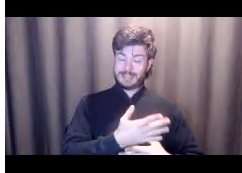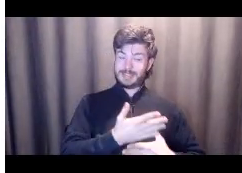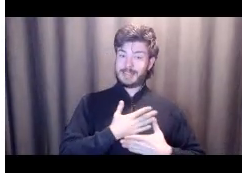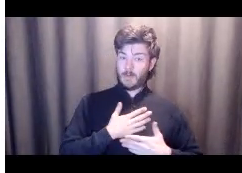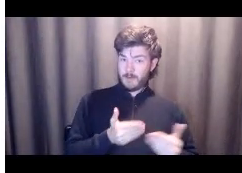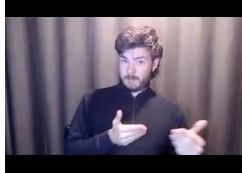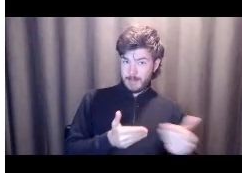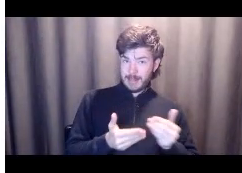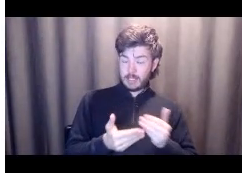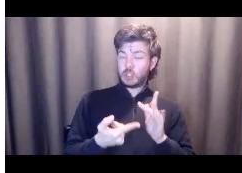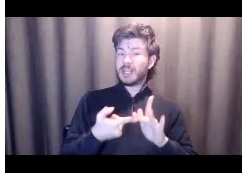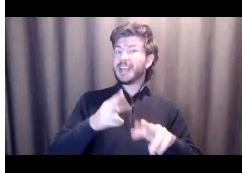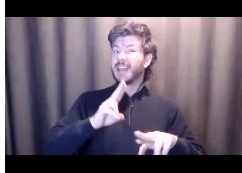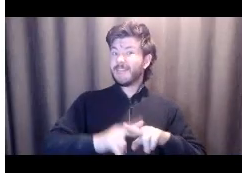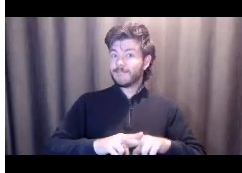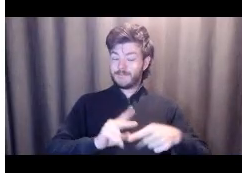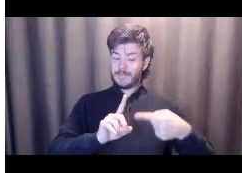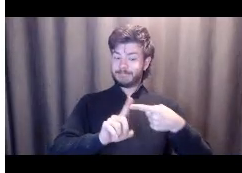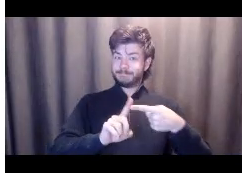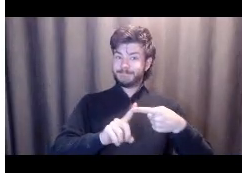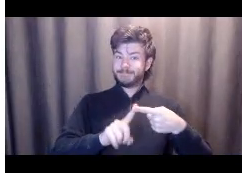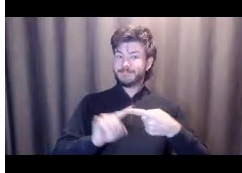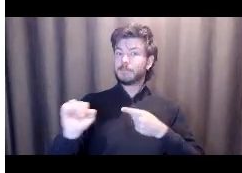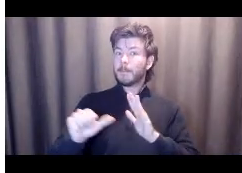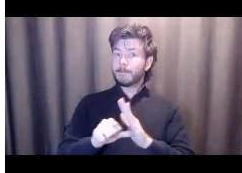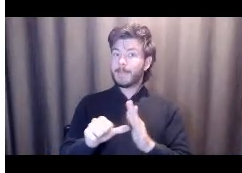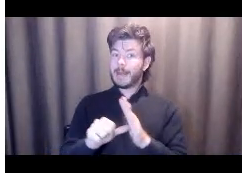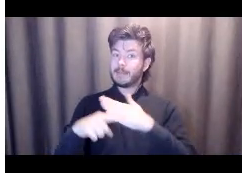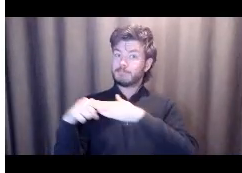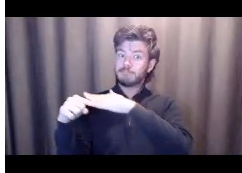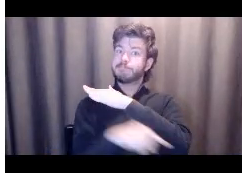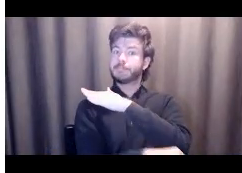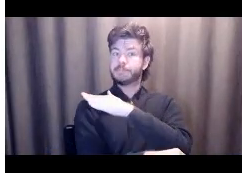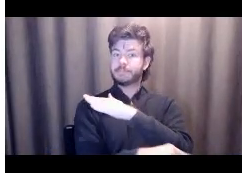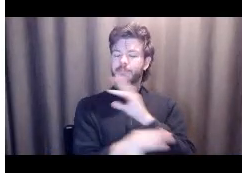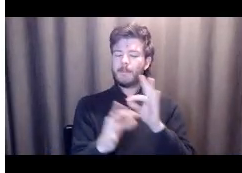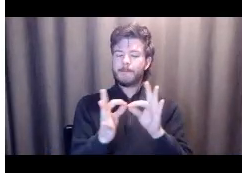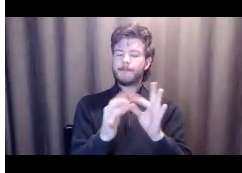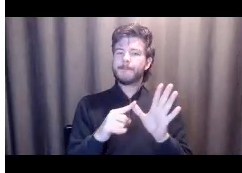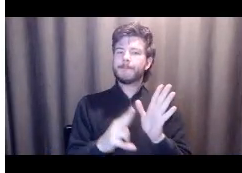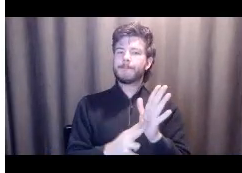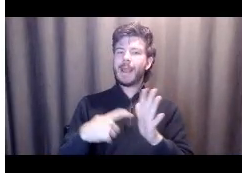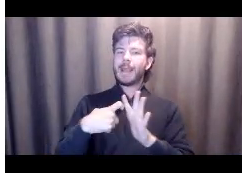are bankrupt or insolvent, if they've been convicted